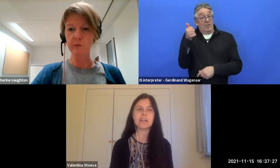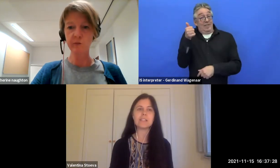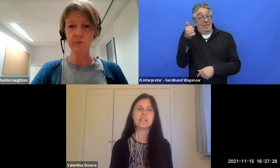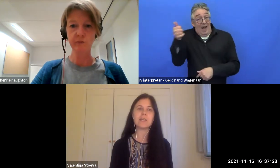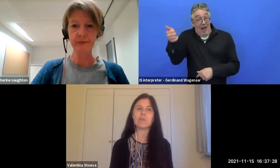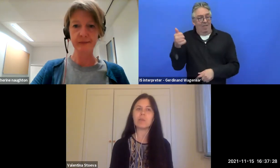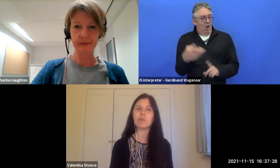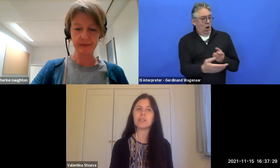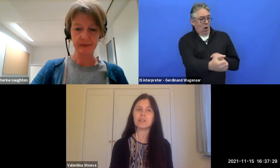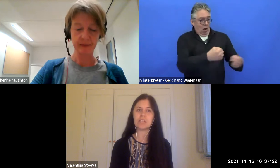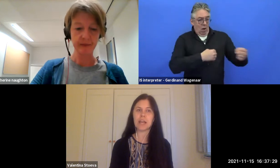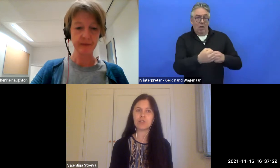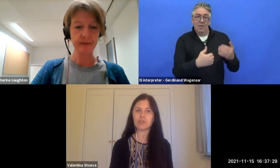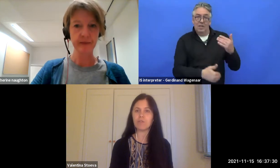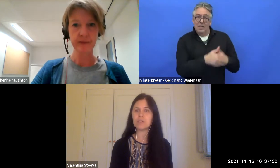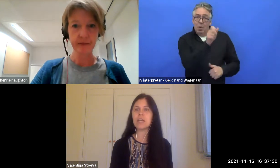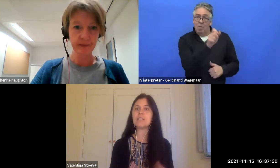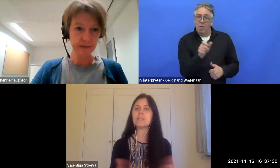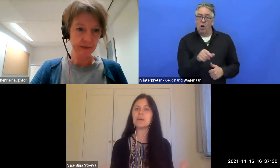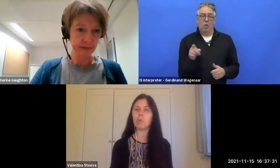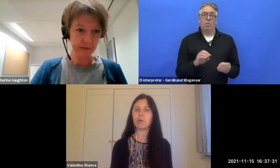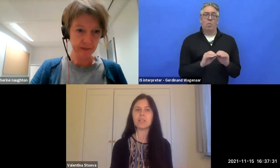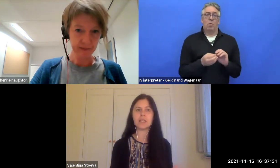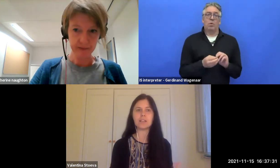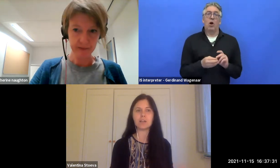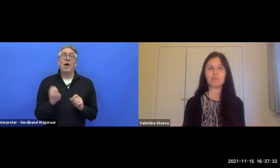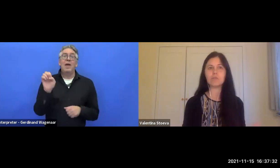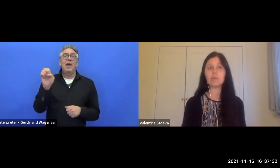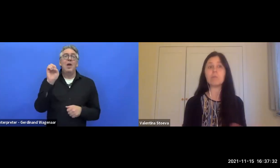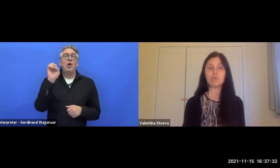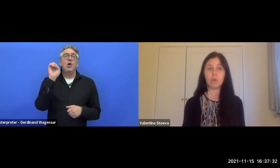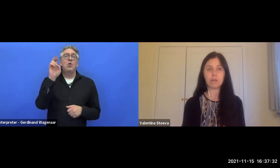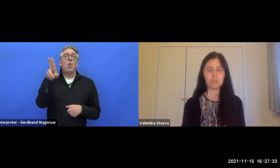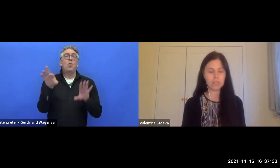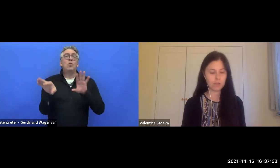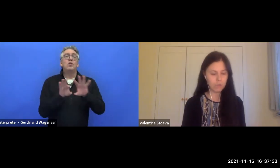the EPSO is the body that recruits people to work for the EU.